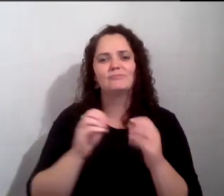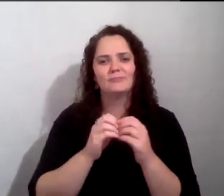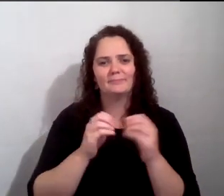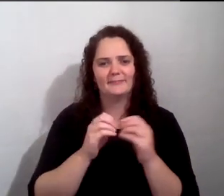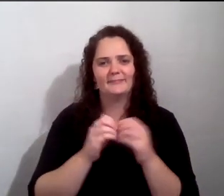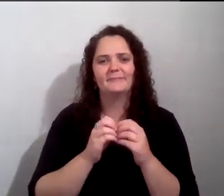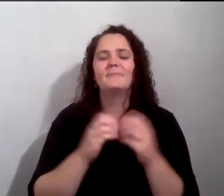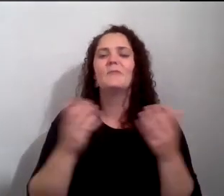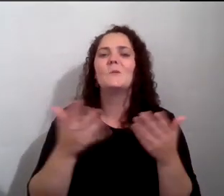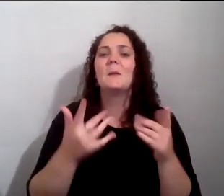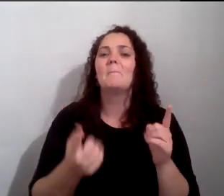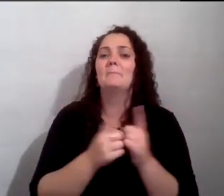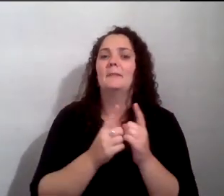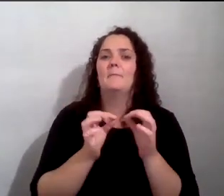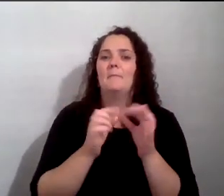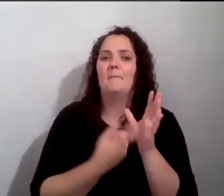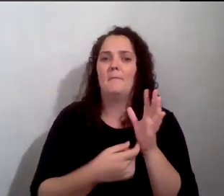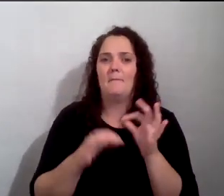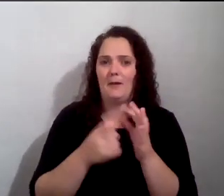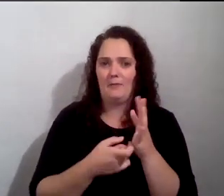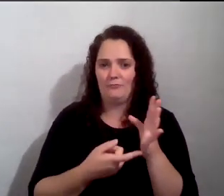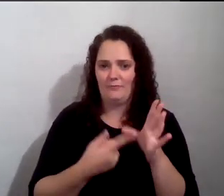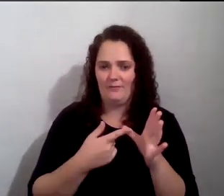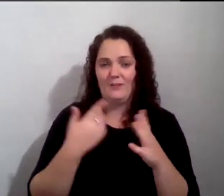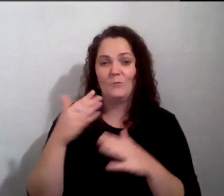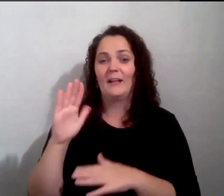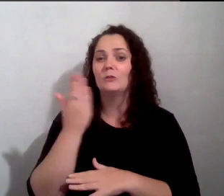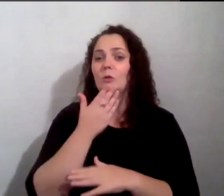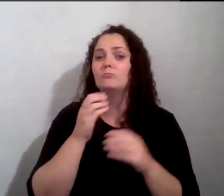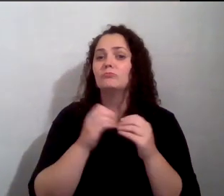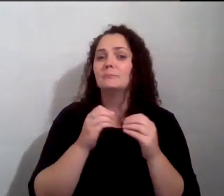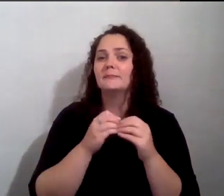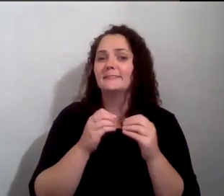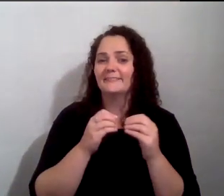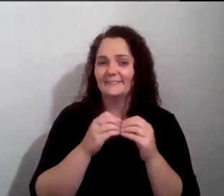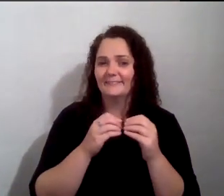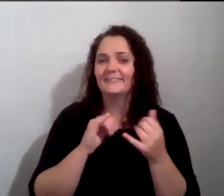And I hope that I have an image of the Alice, I